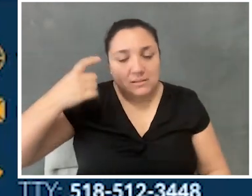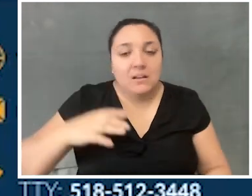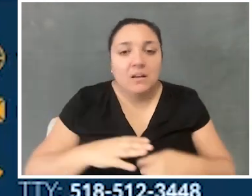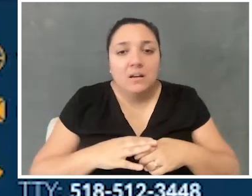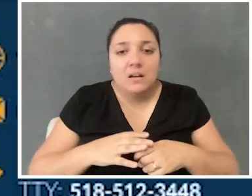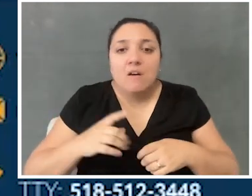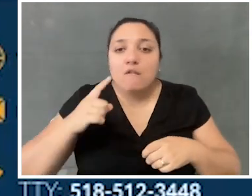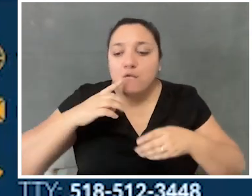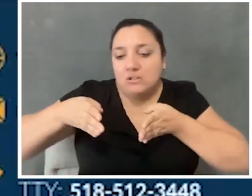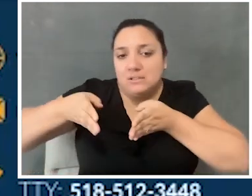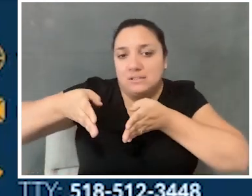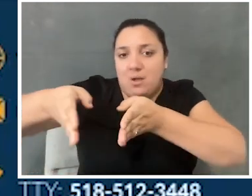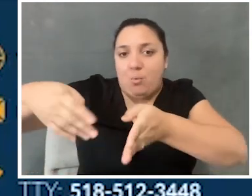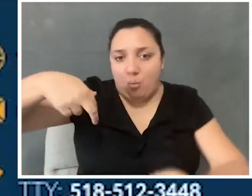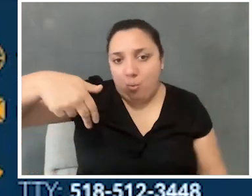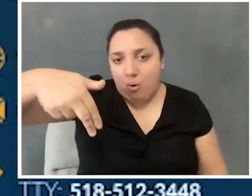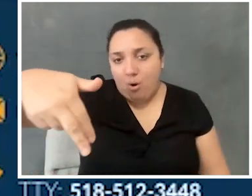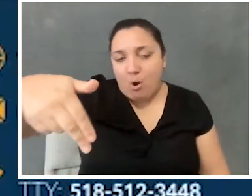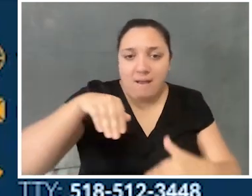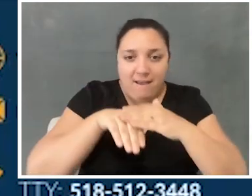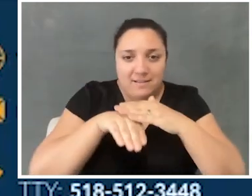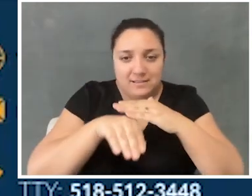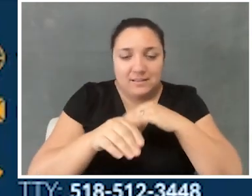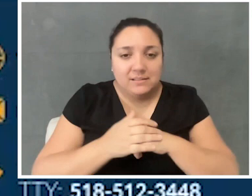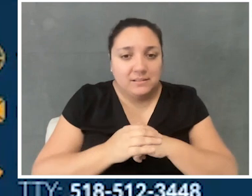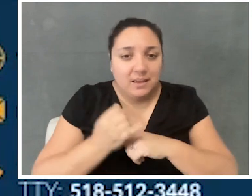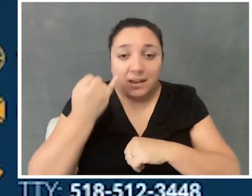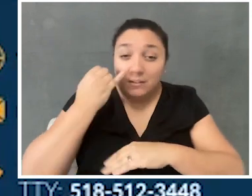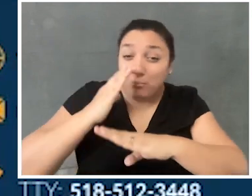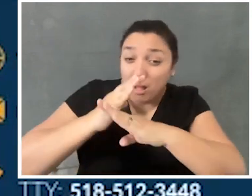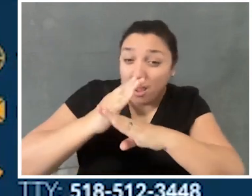and it is whether the sidewalks are blocked by vehicles